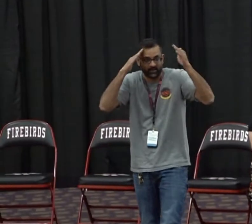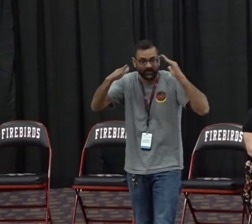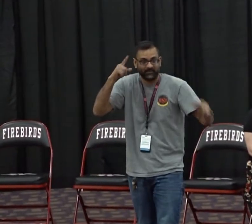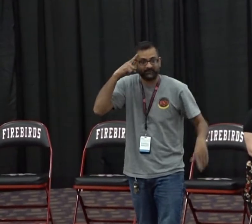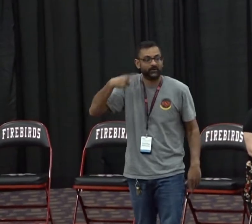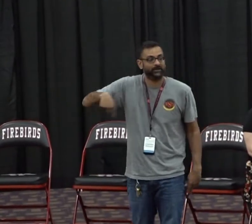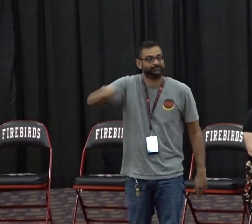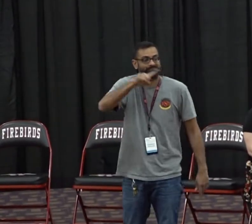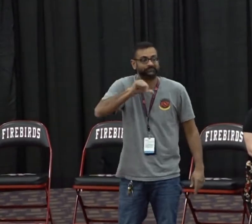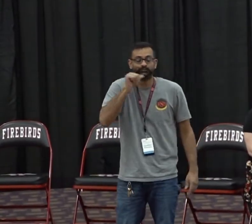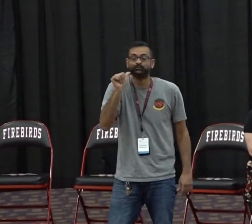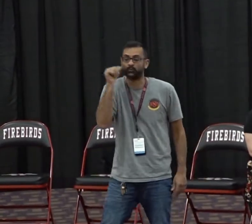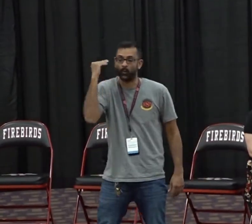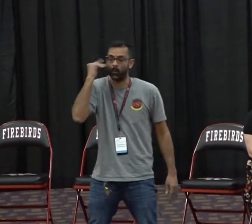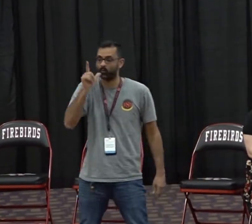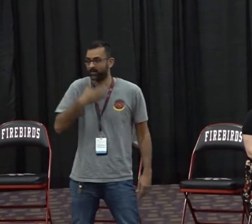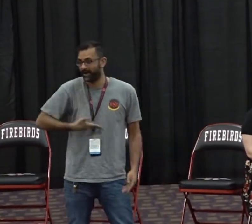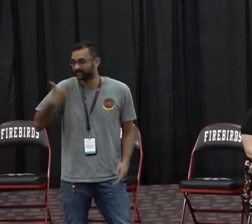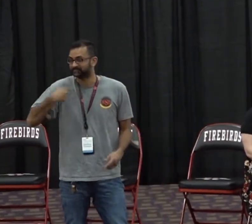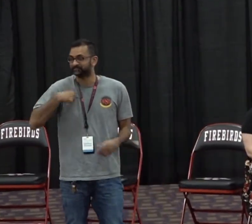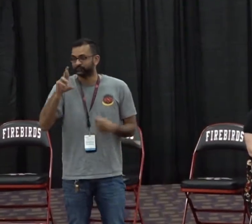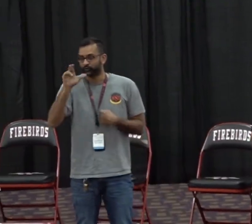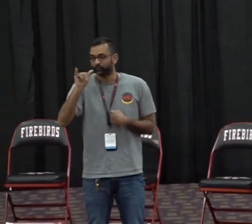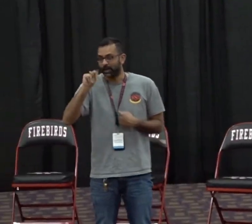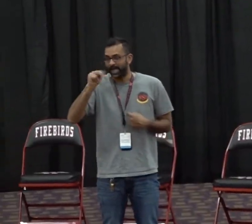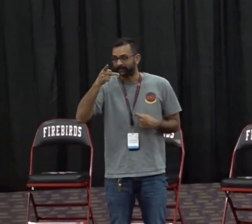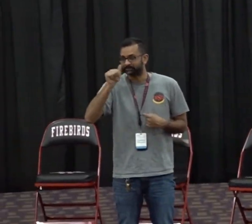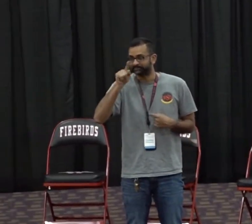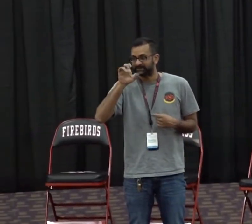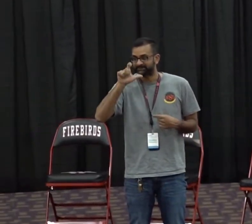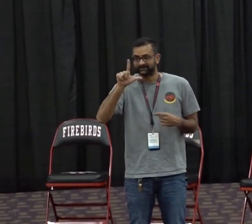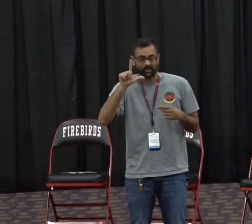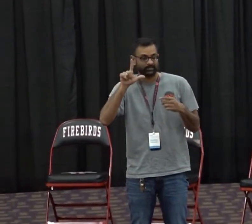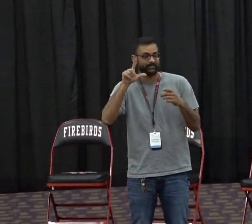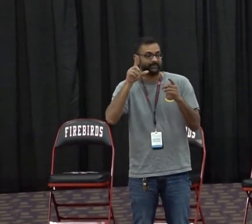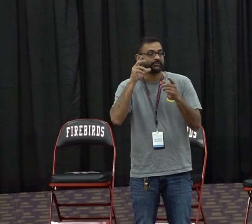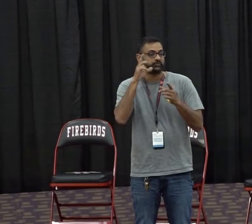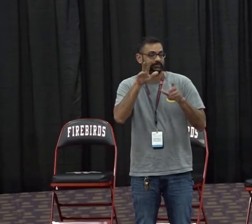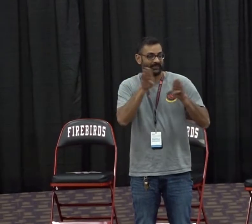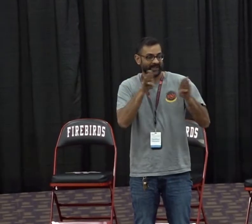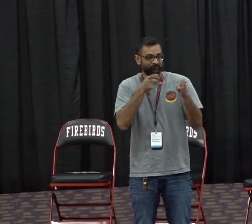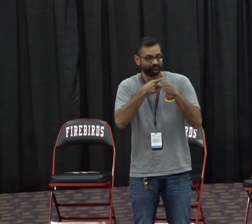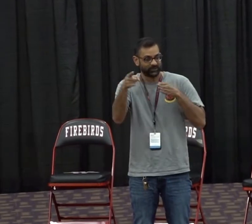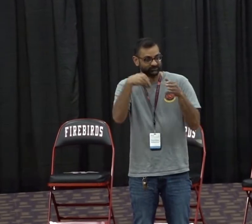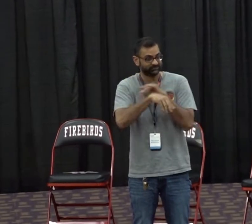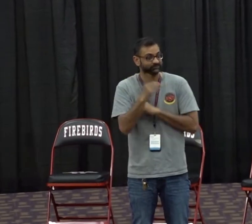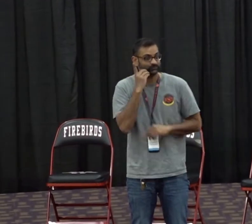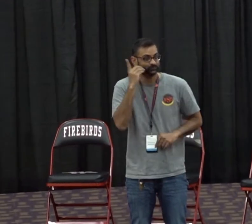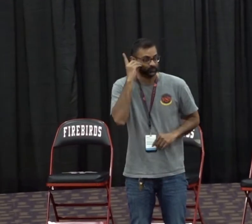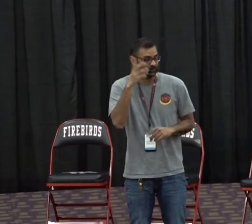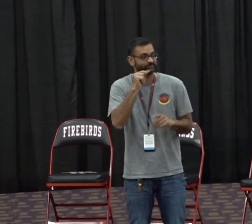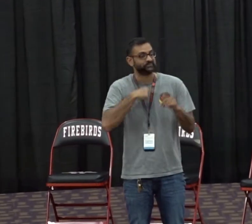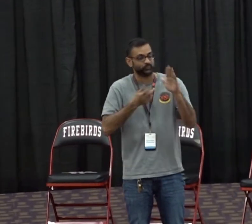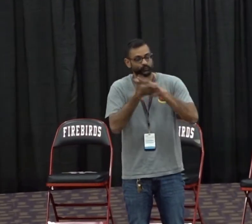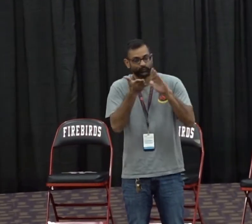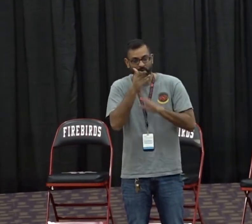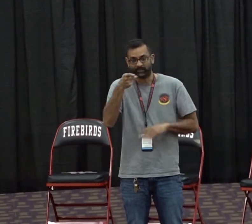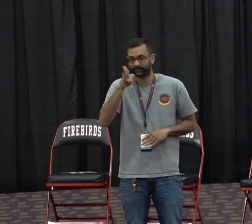Hello! For those of you who do not know who I am, I am Ryan Patel.